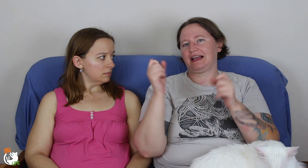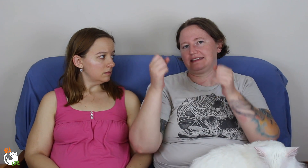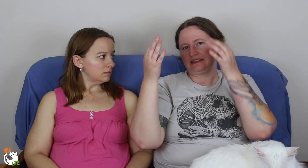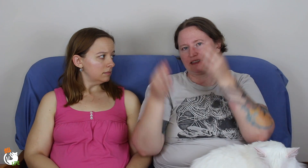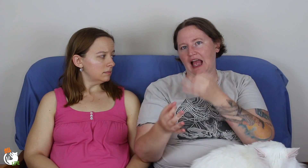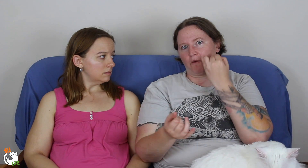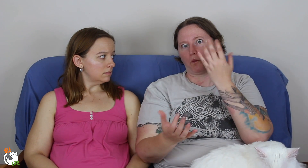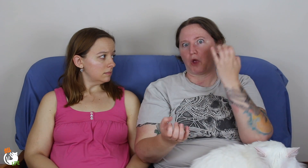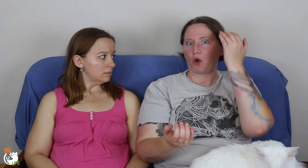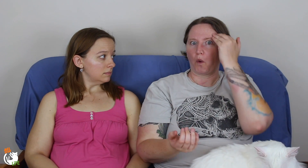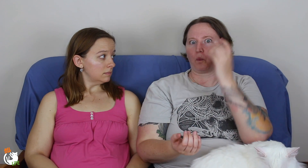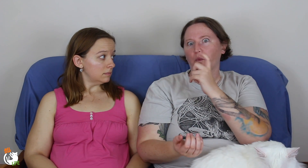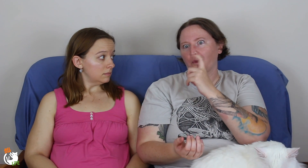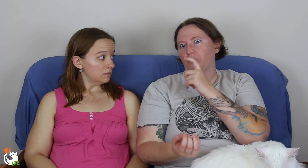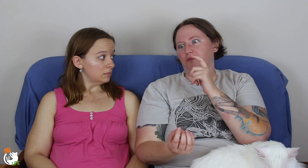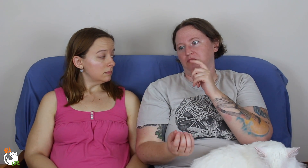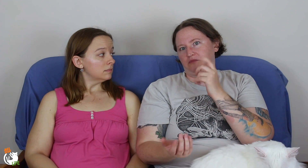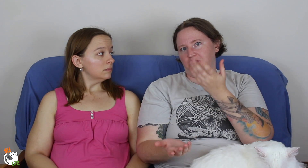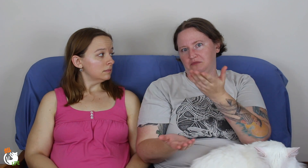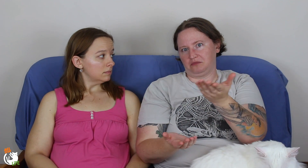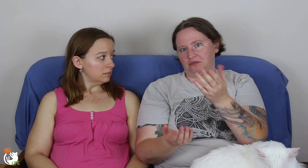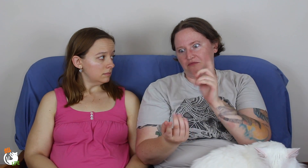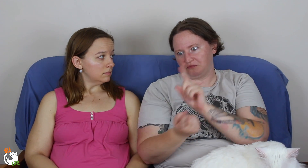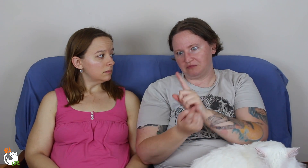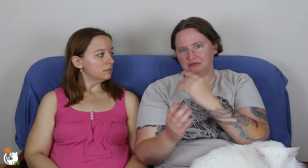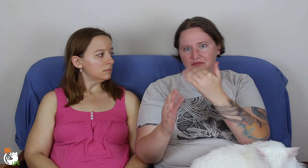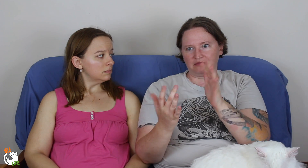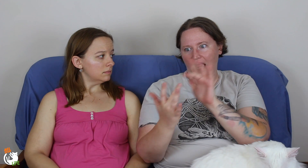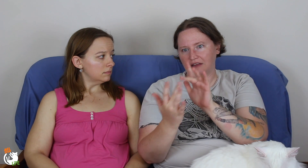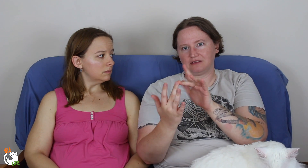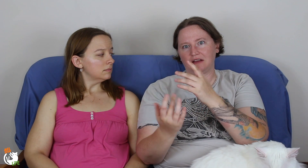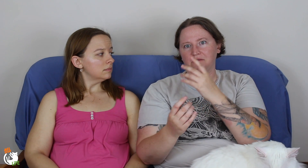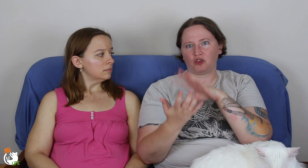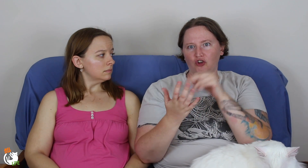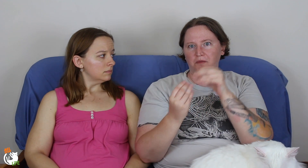that they can decide if they want to know who the donor is. If they want to get in contact with them.